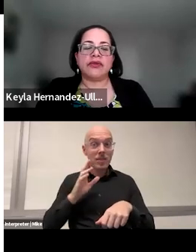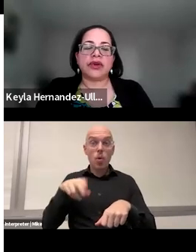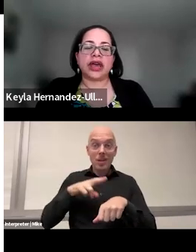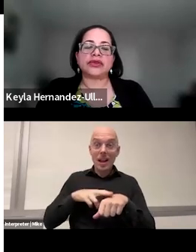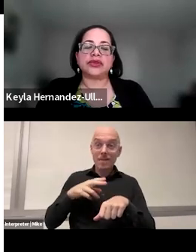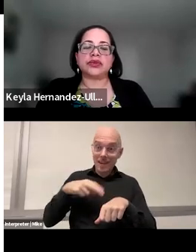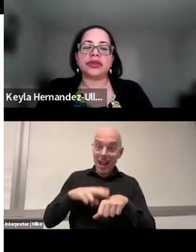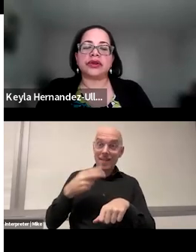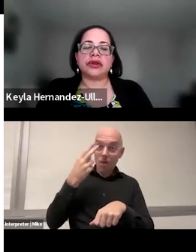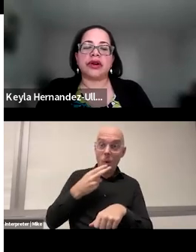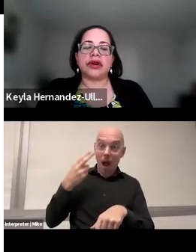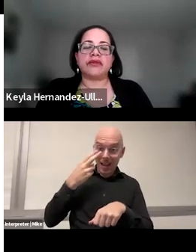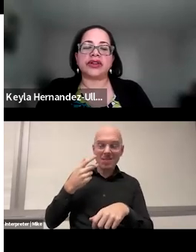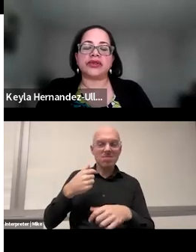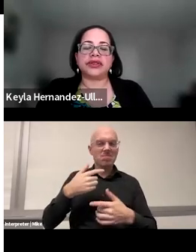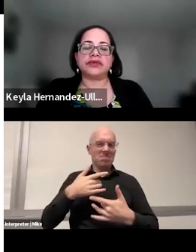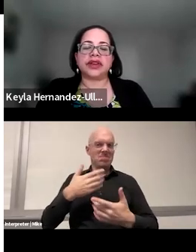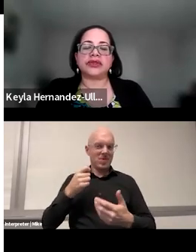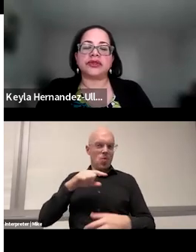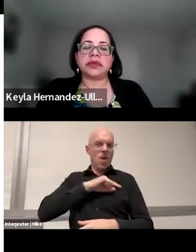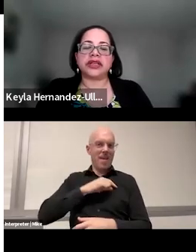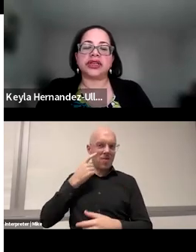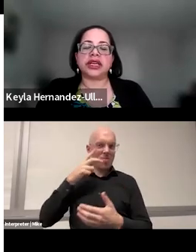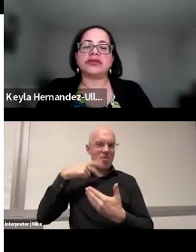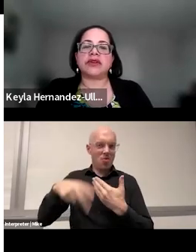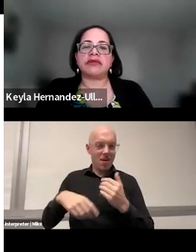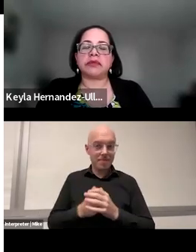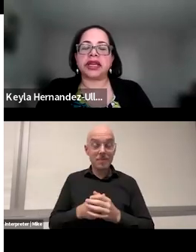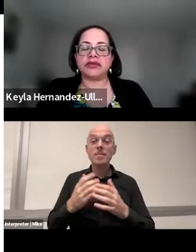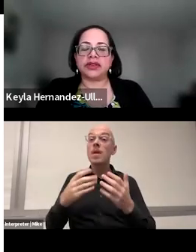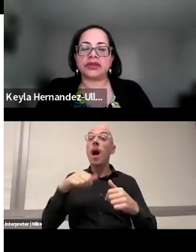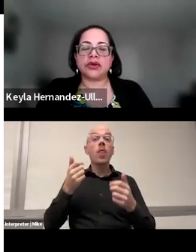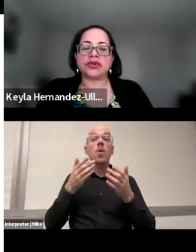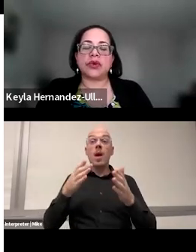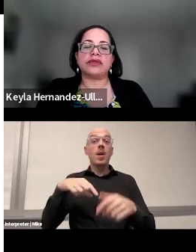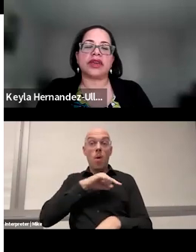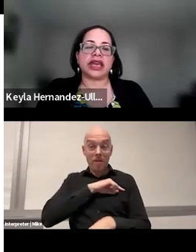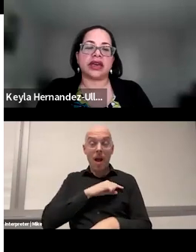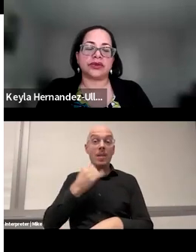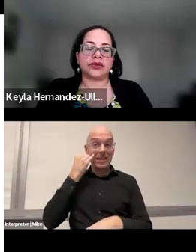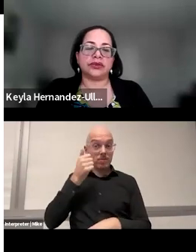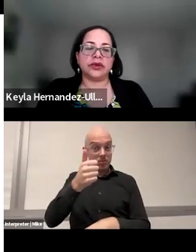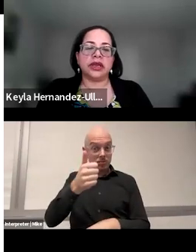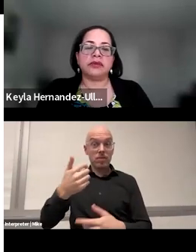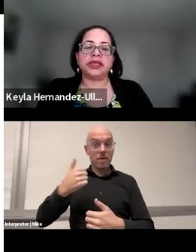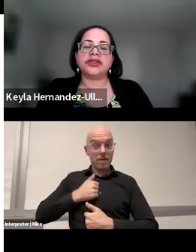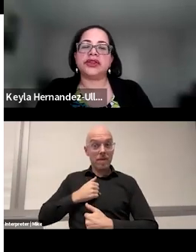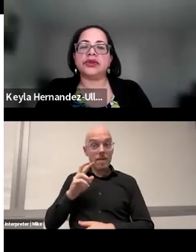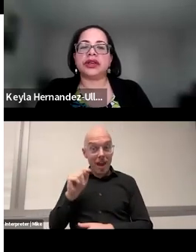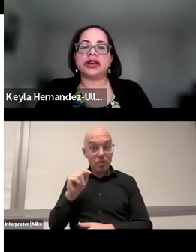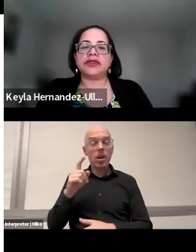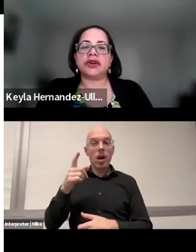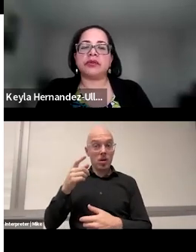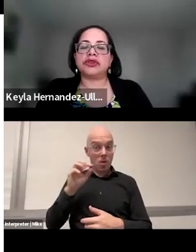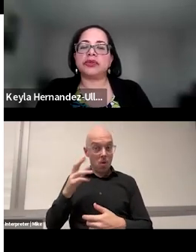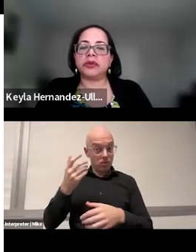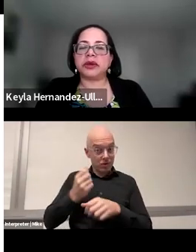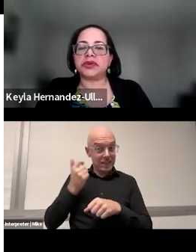Keyla Hernandez-Ulloa: this program, and finally for households where there are veterans, veterans, pension and survivor benefits also qualify the household.